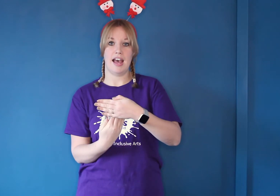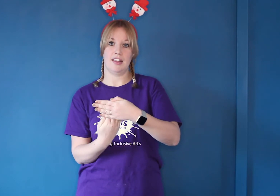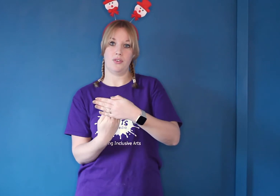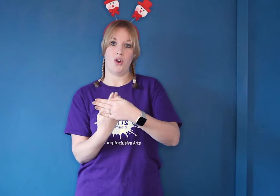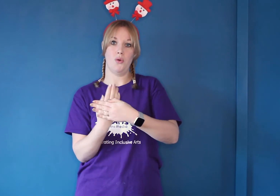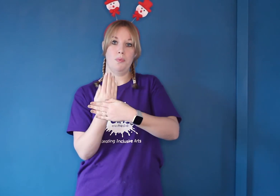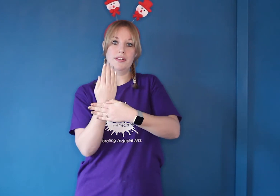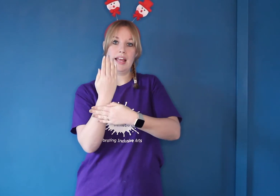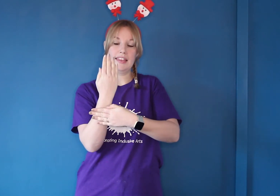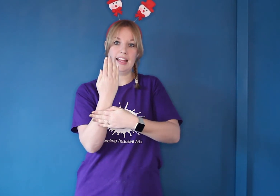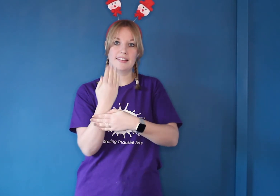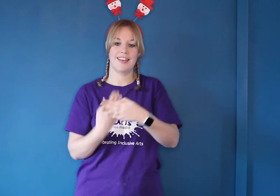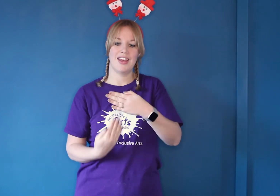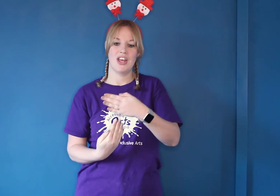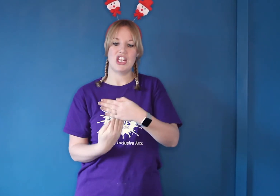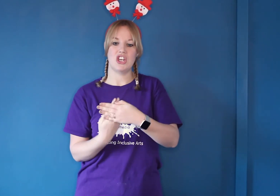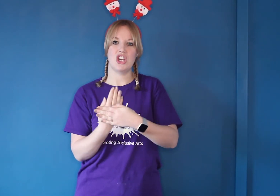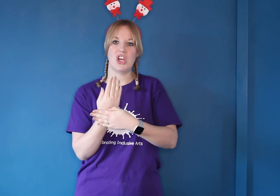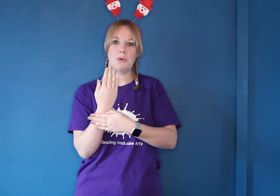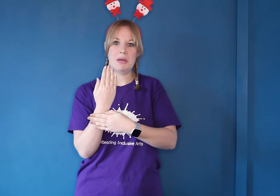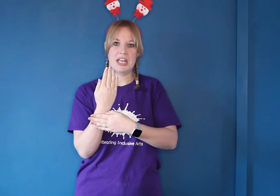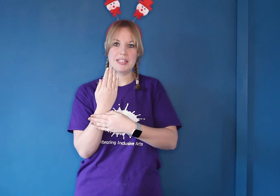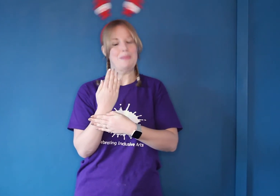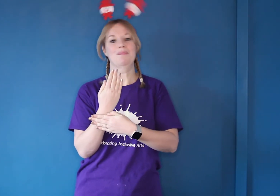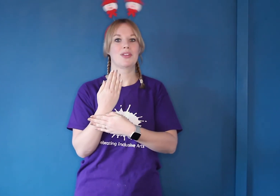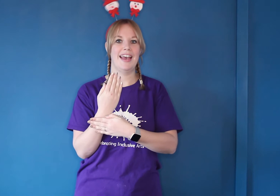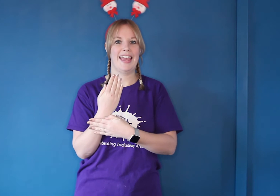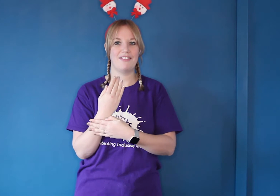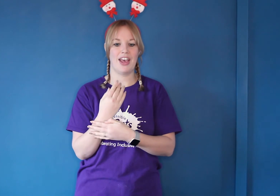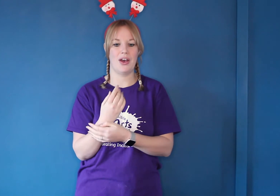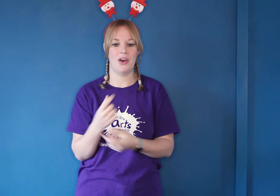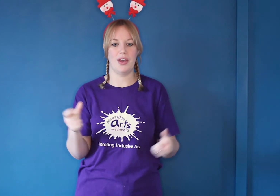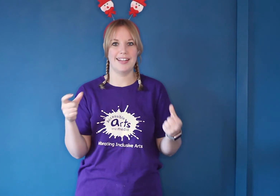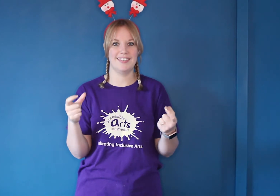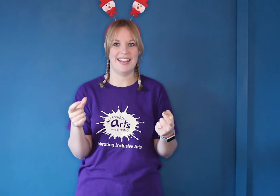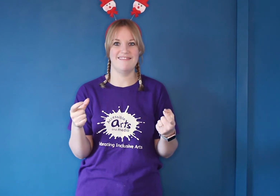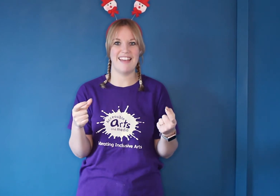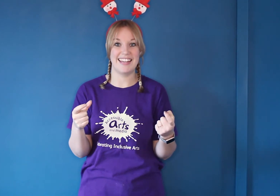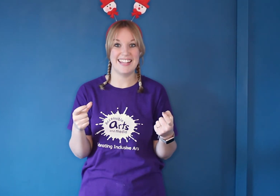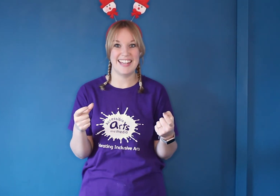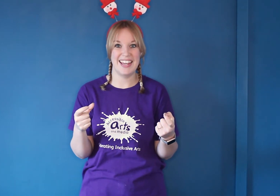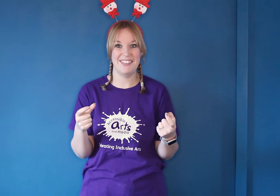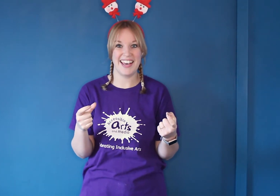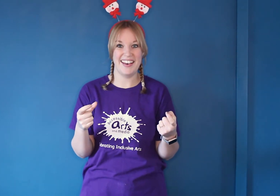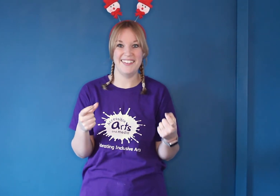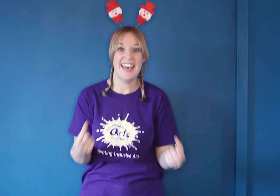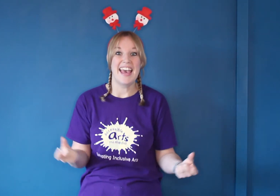and it goes upwards like that. New bird. Ok have a go, here to stay, ready here we go.